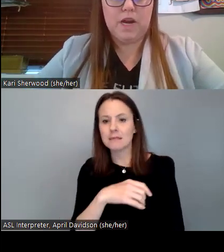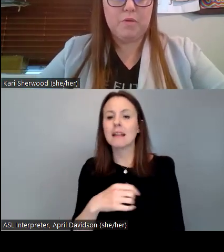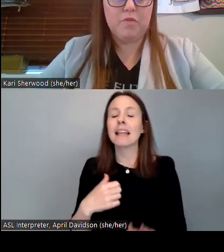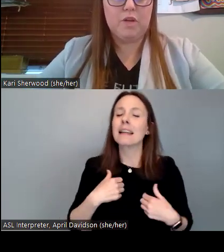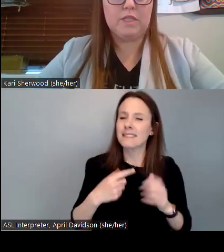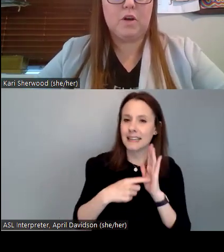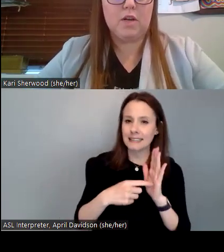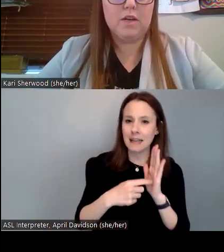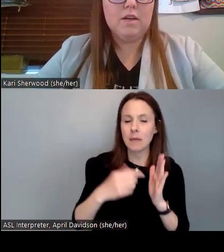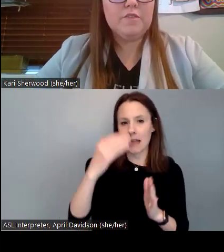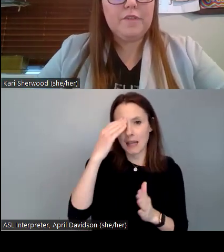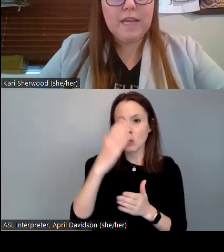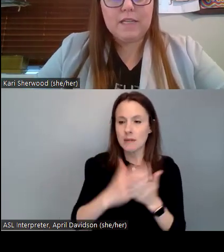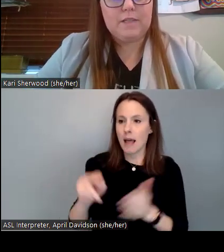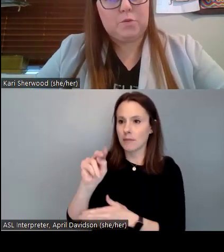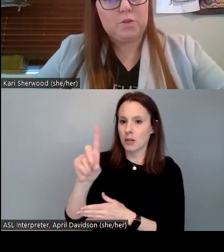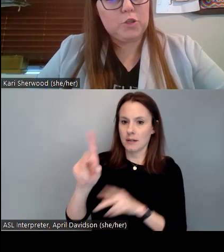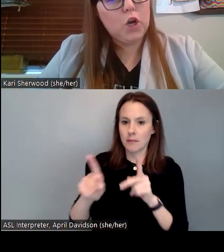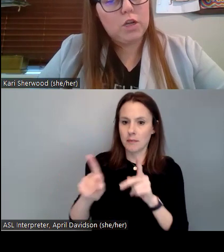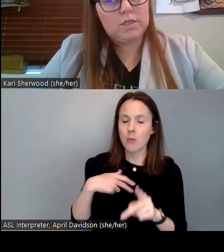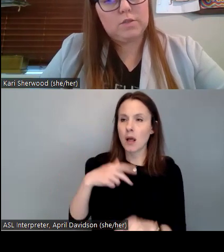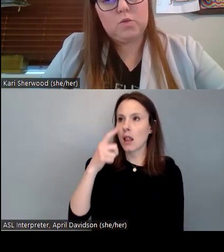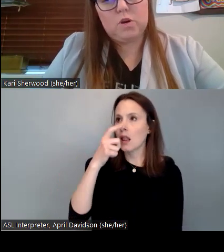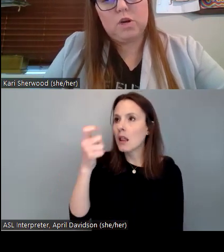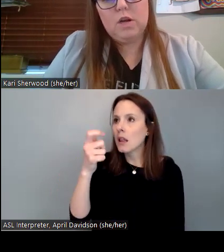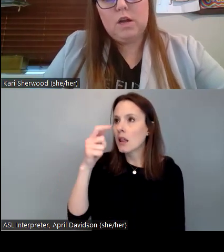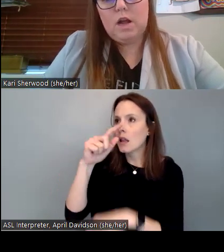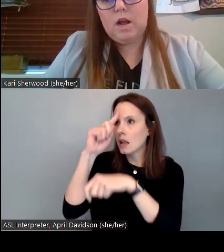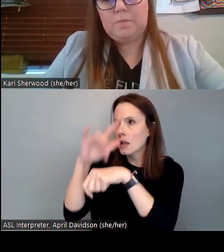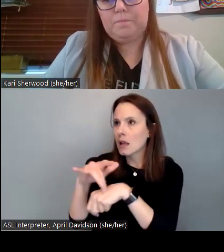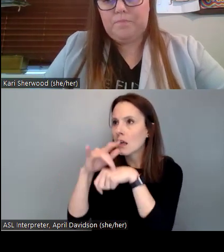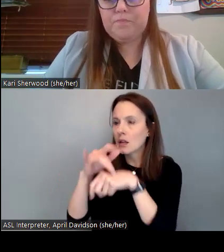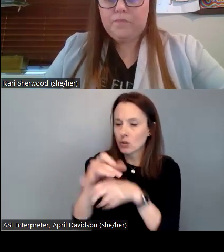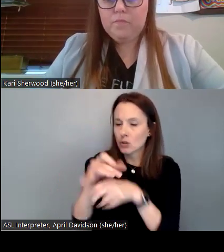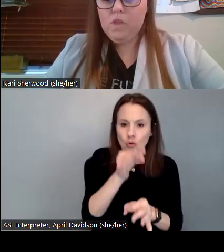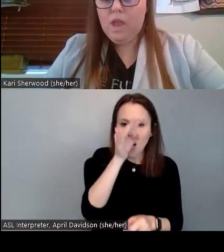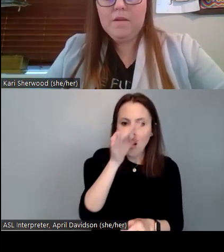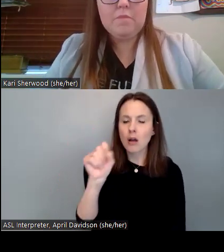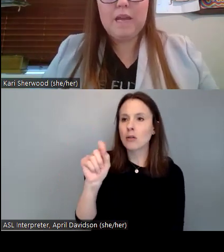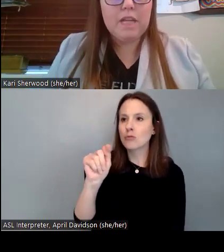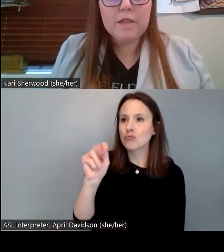that are hyperfocused on fans or straws or - and maybe